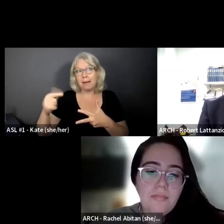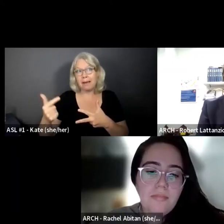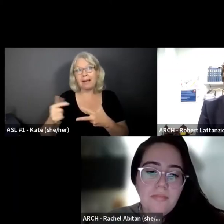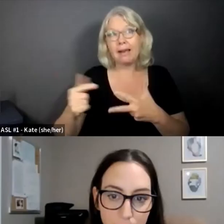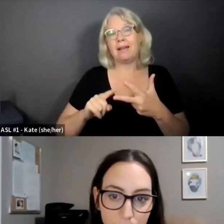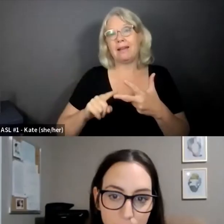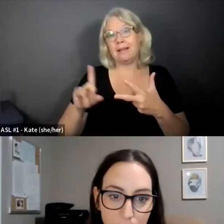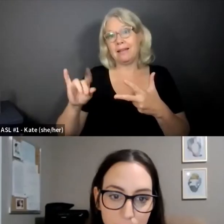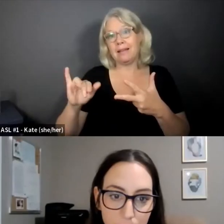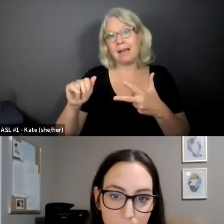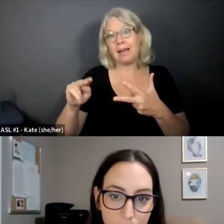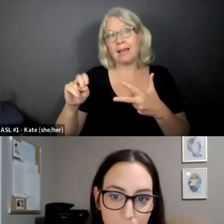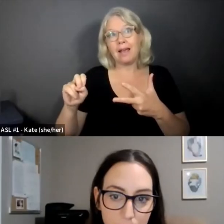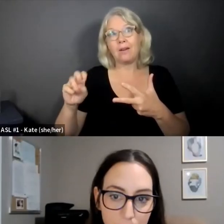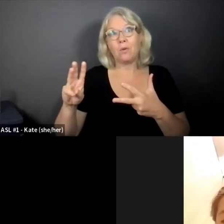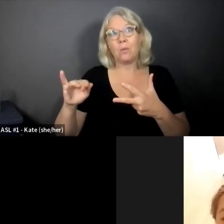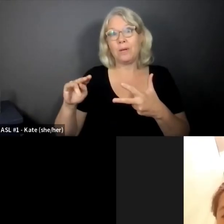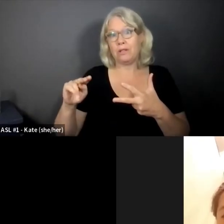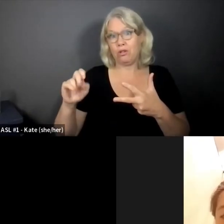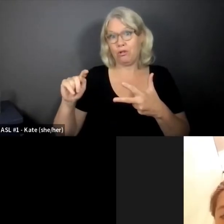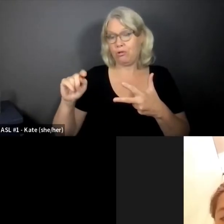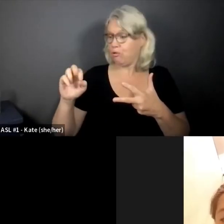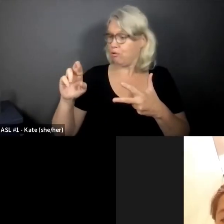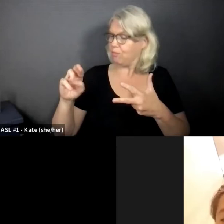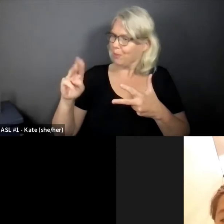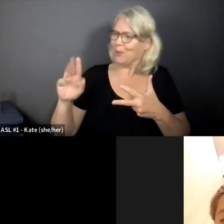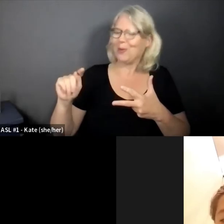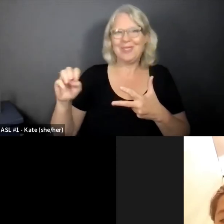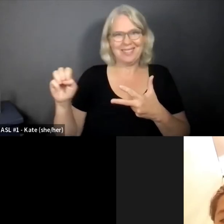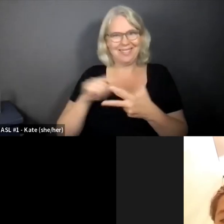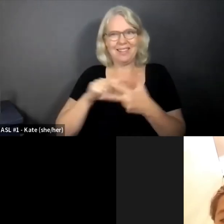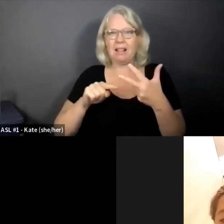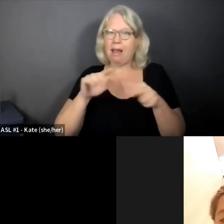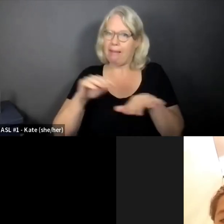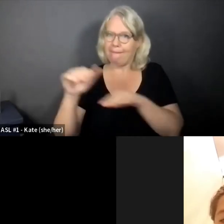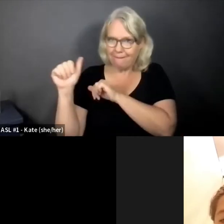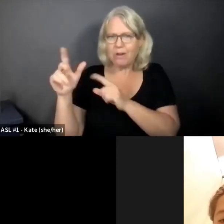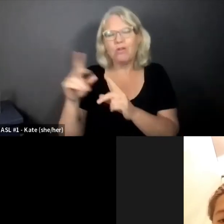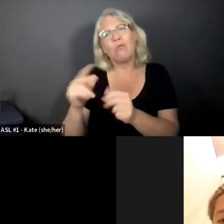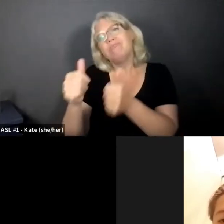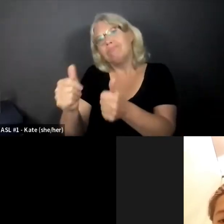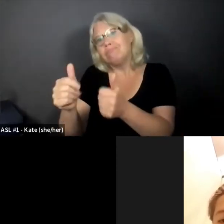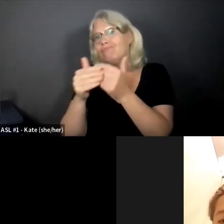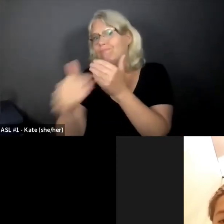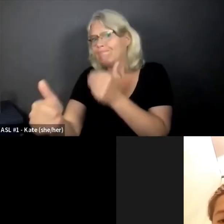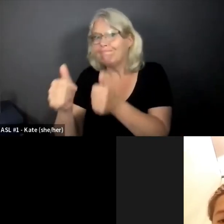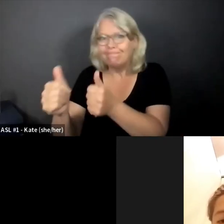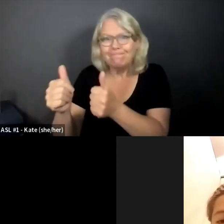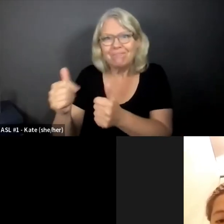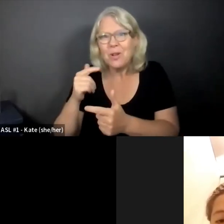WE WELCOMED RACHEL, OUR COMMUNICATION COORDINATOR.